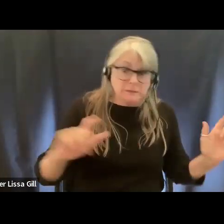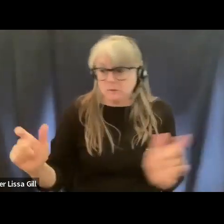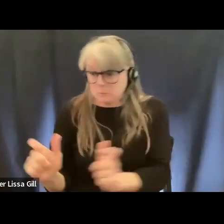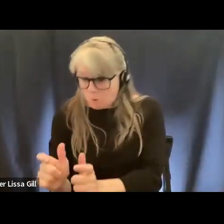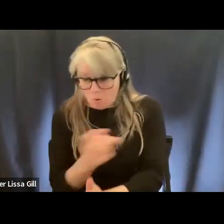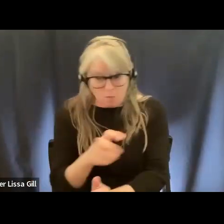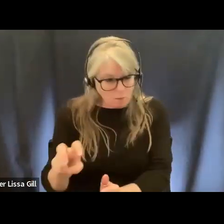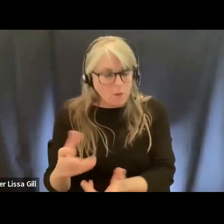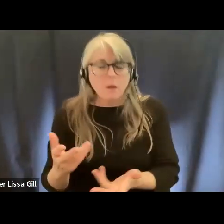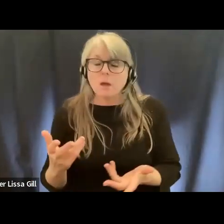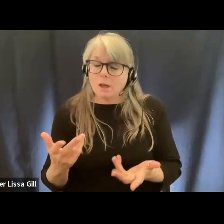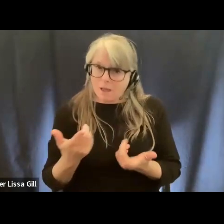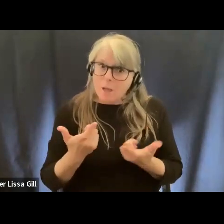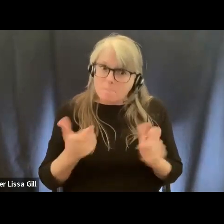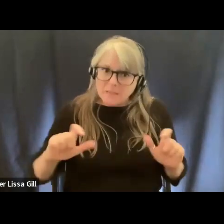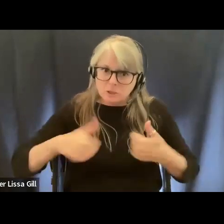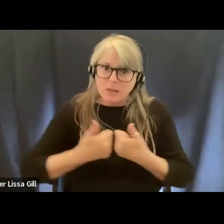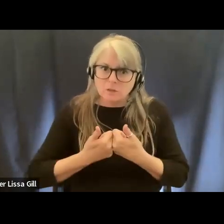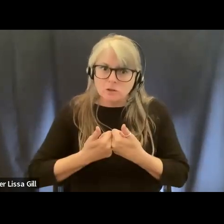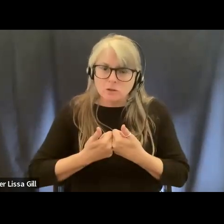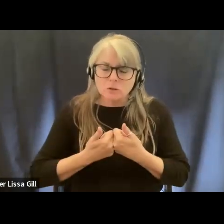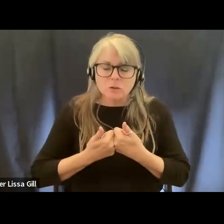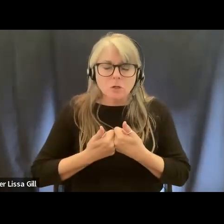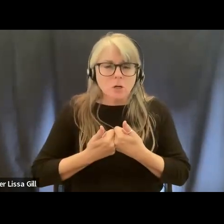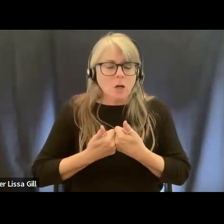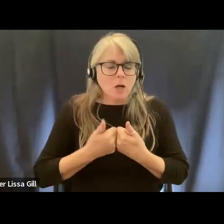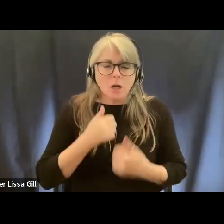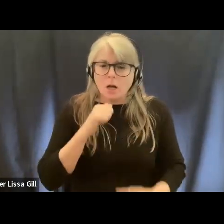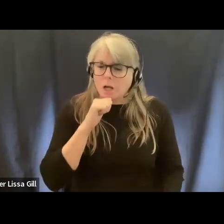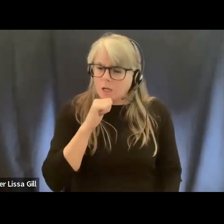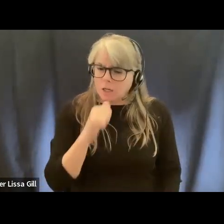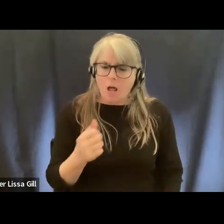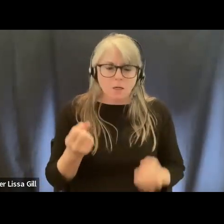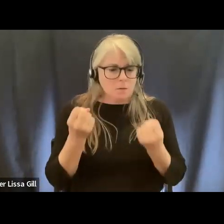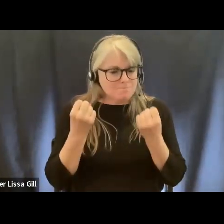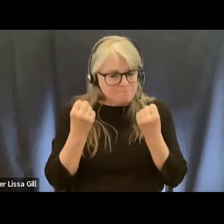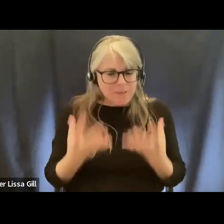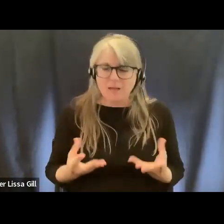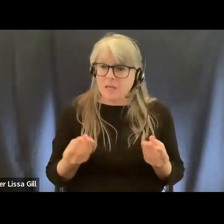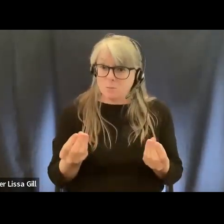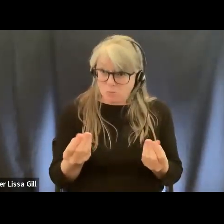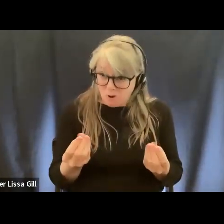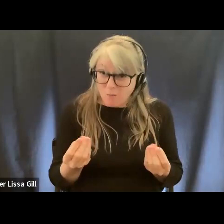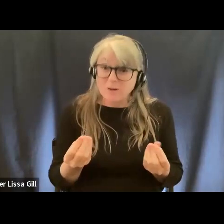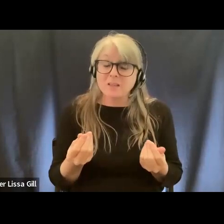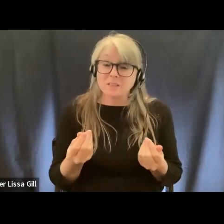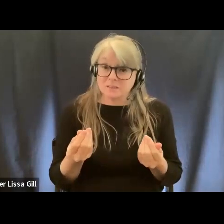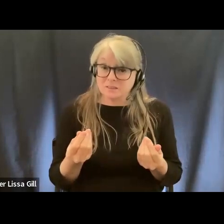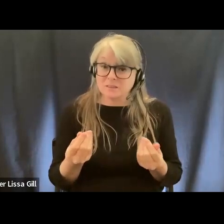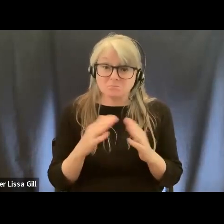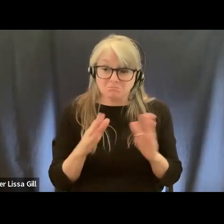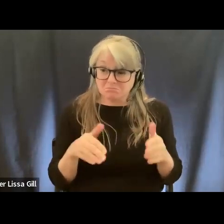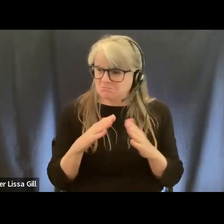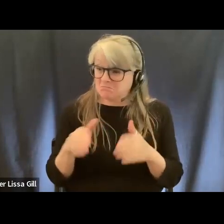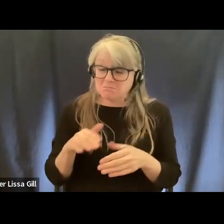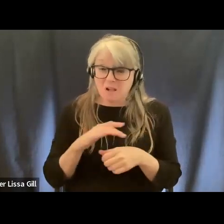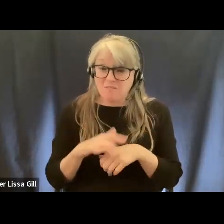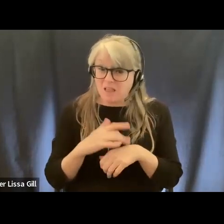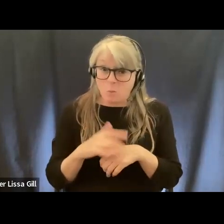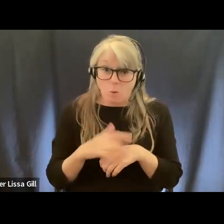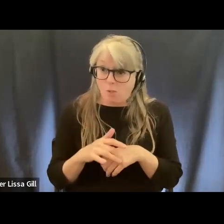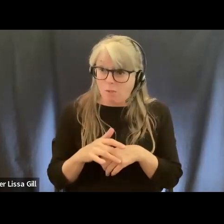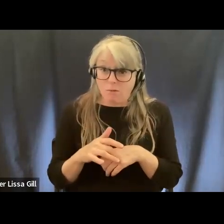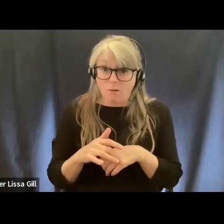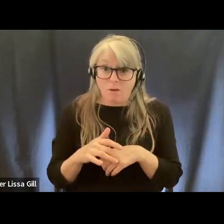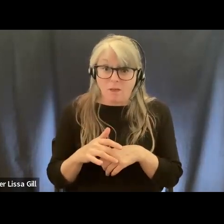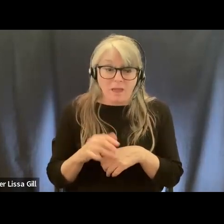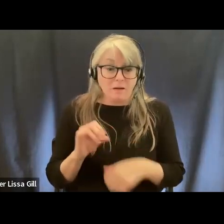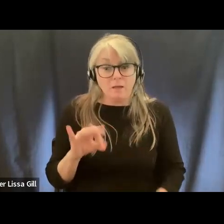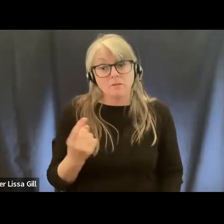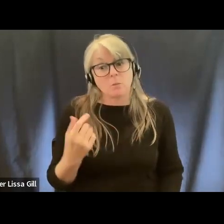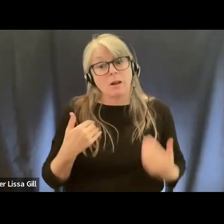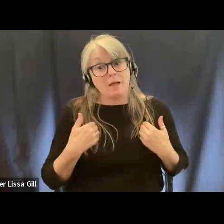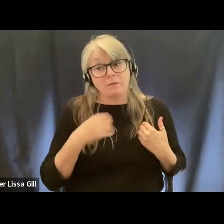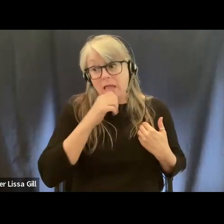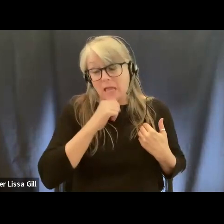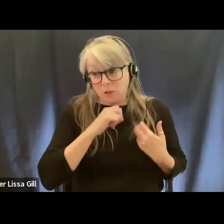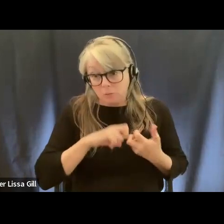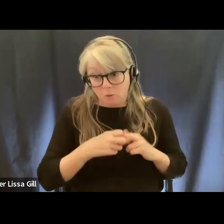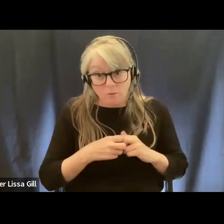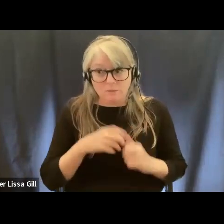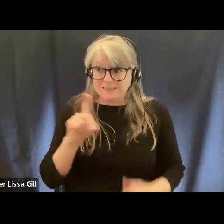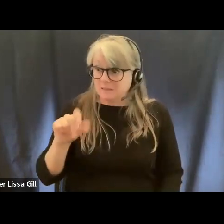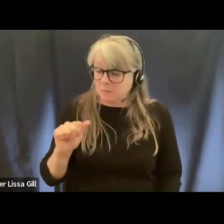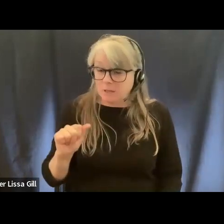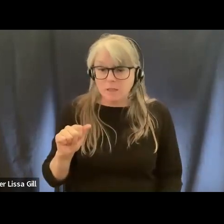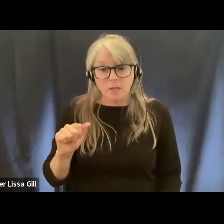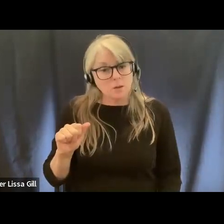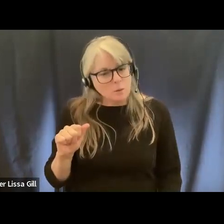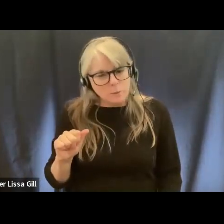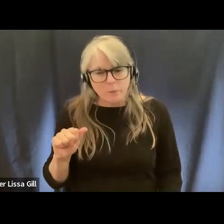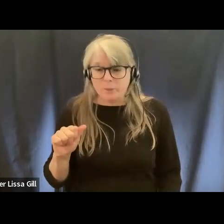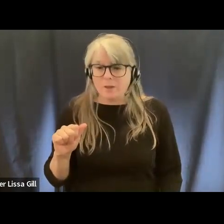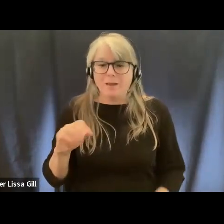In general, much less for people with disabilities or aging people that require additional modifications.